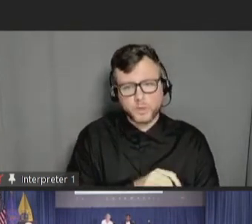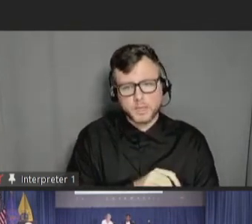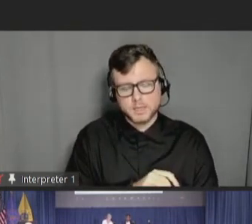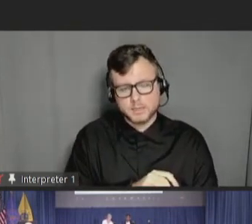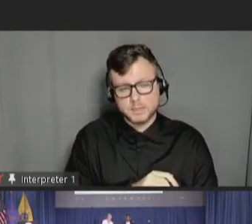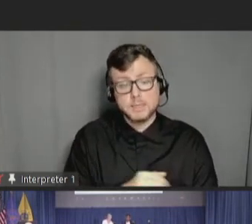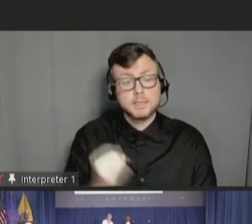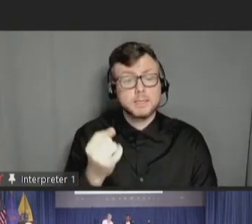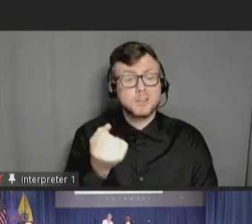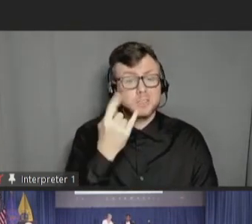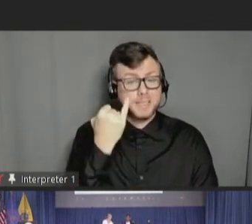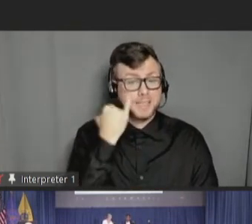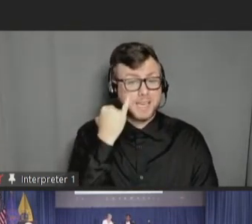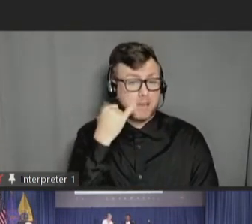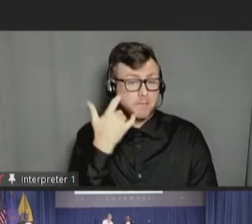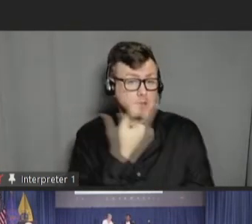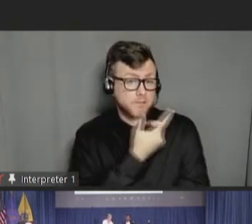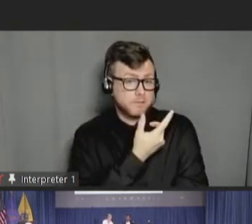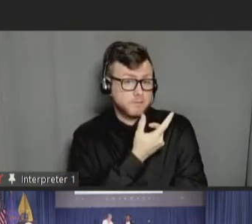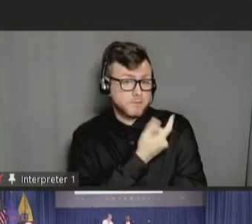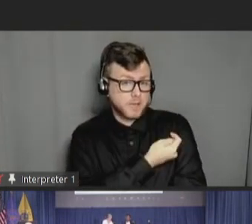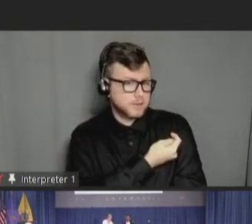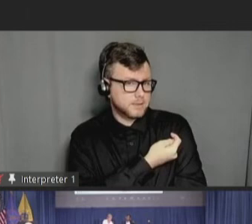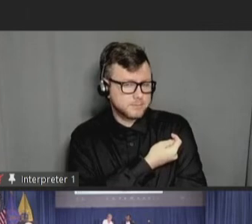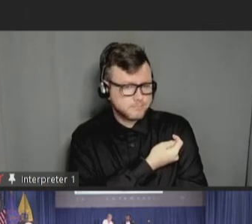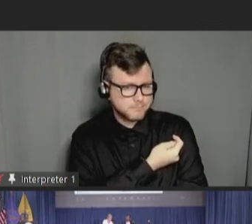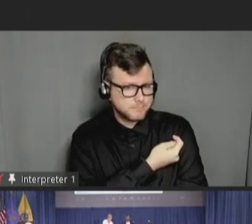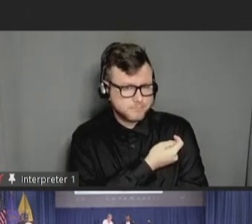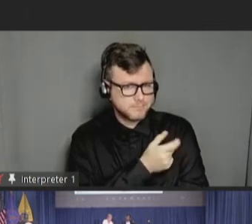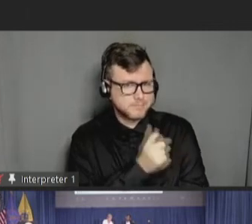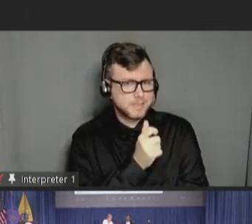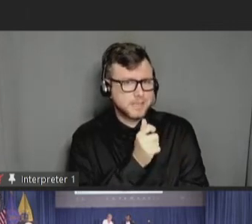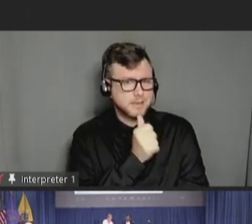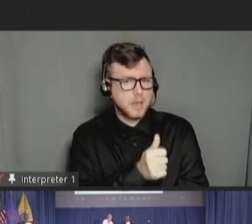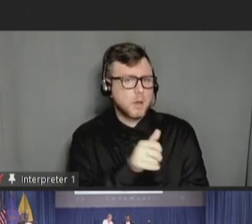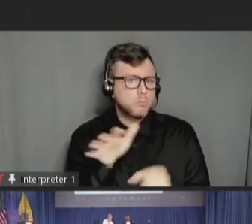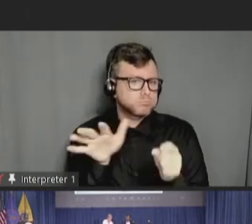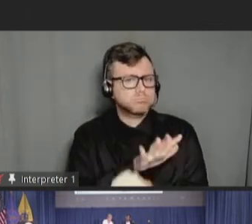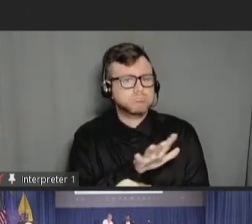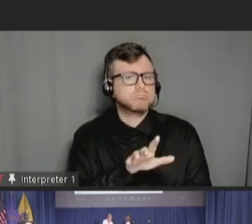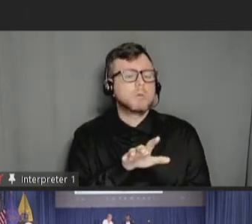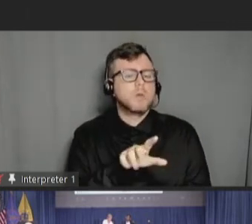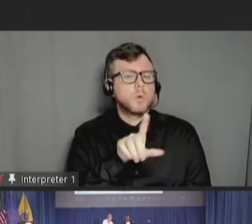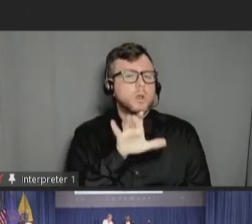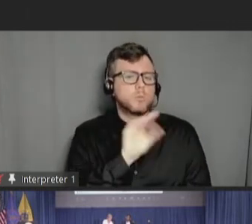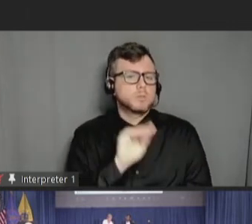If a vaccine is not completely protective, which means it does not eliminate completely